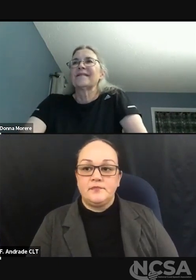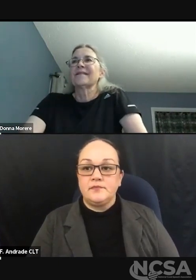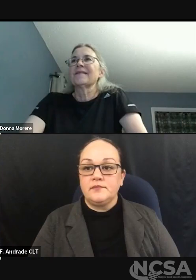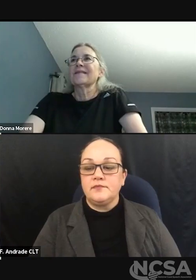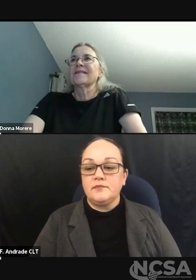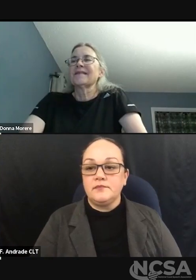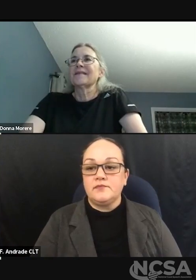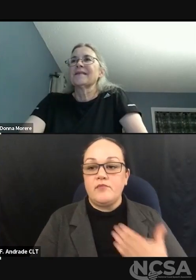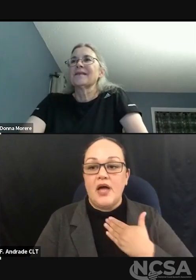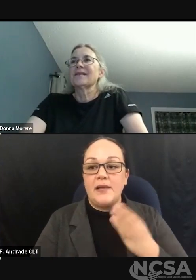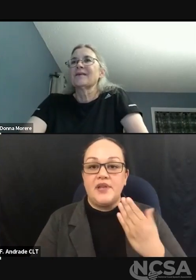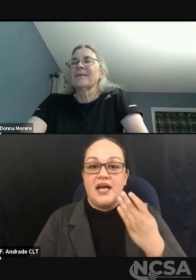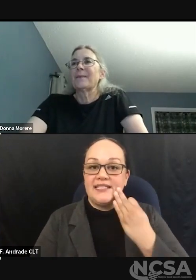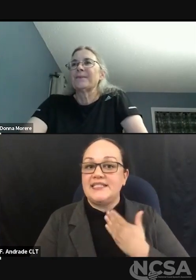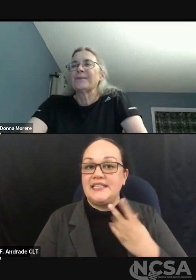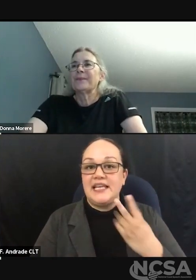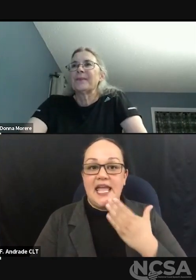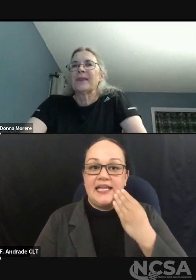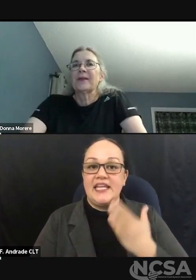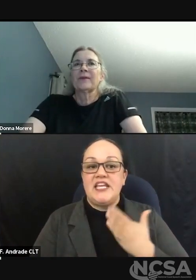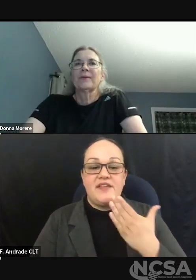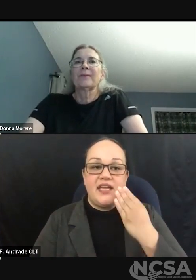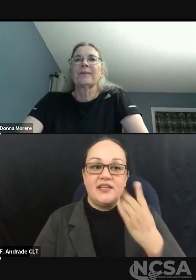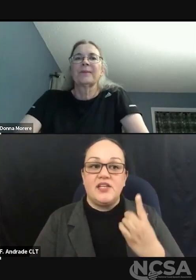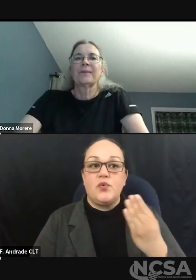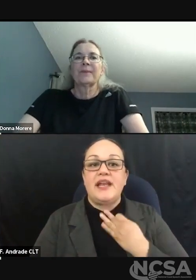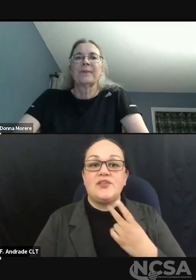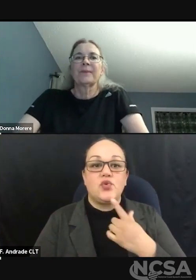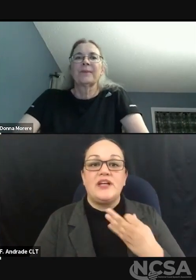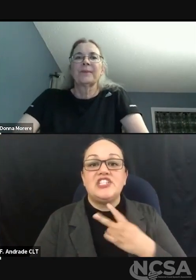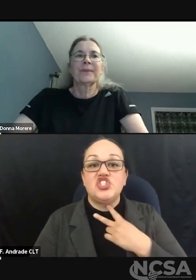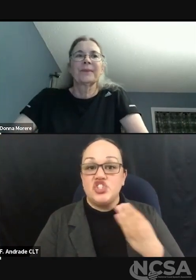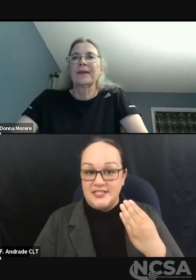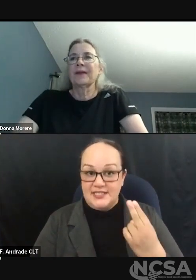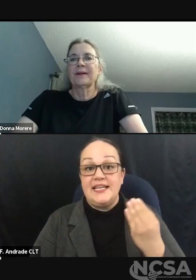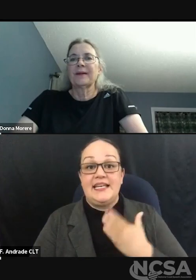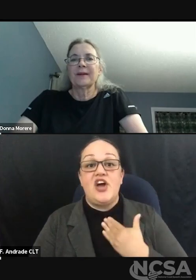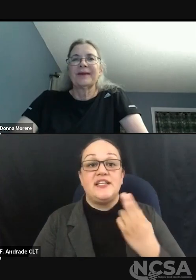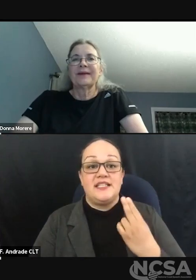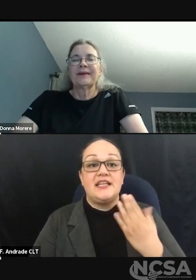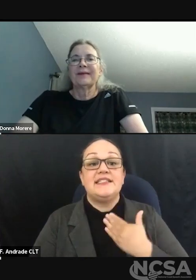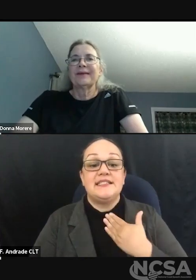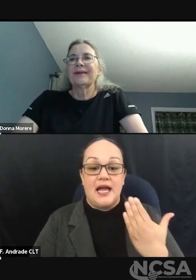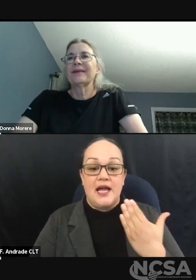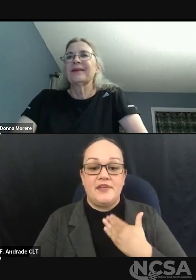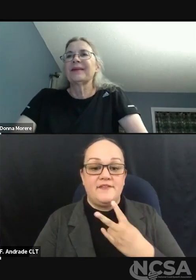I'm not seeing any. If anyone has questions, now would be the time if you'd like to put them in the chat.